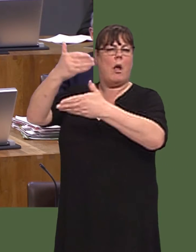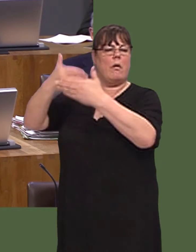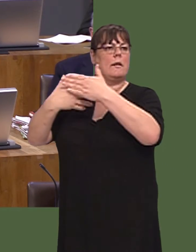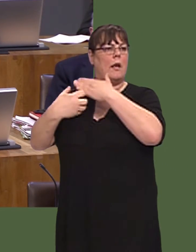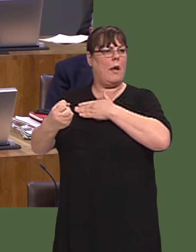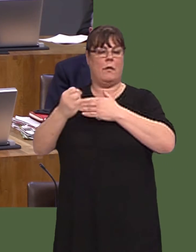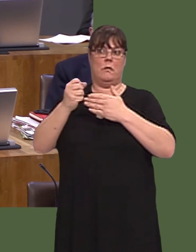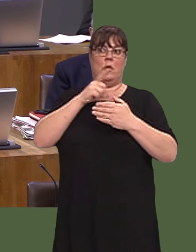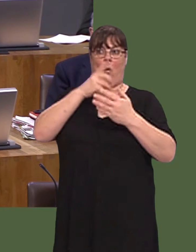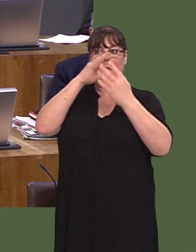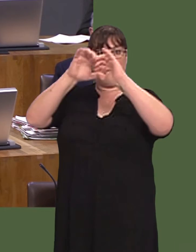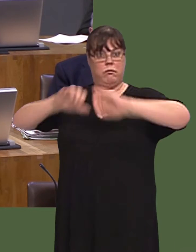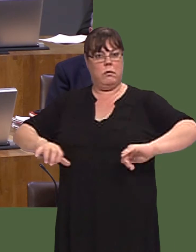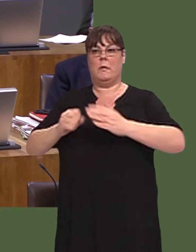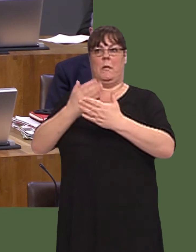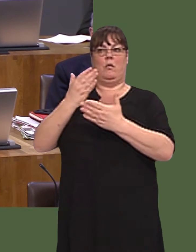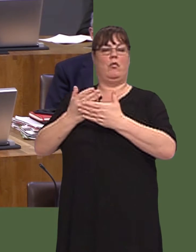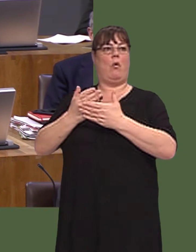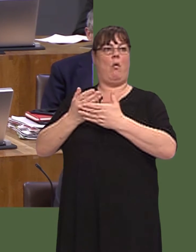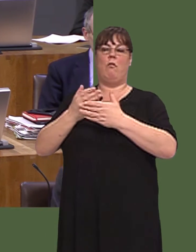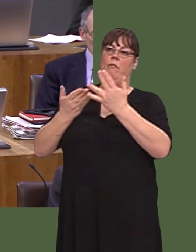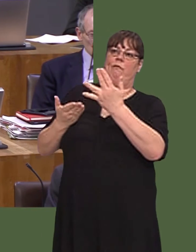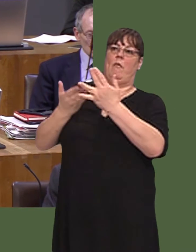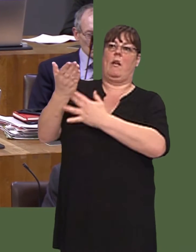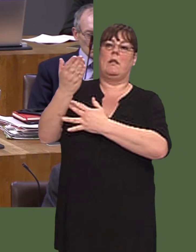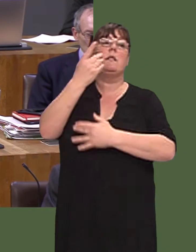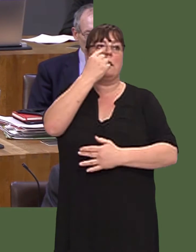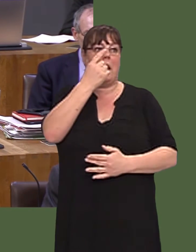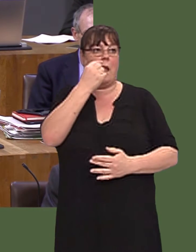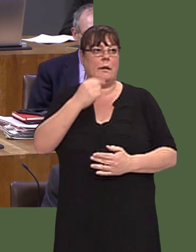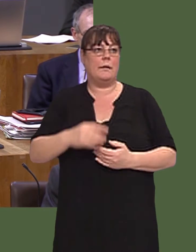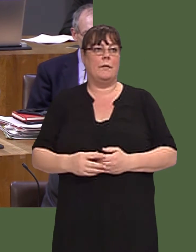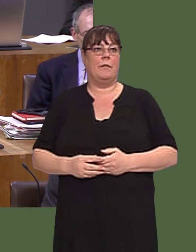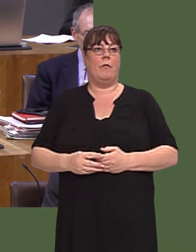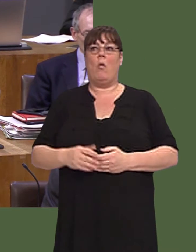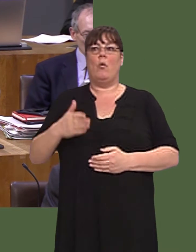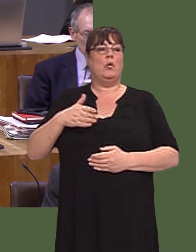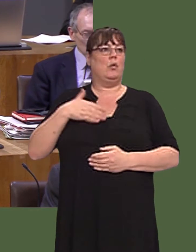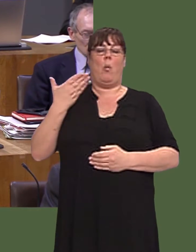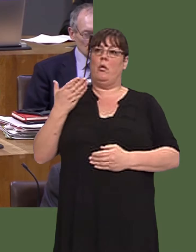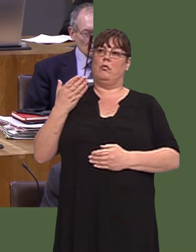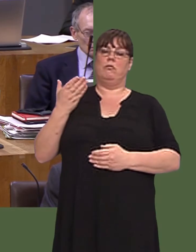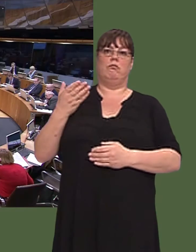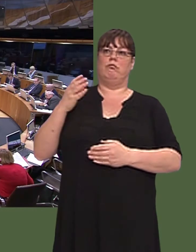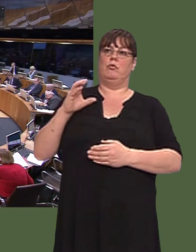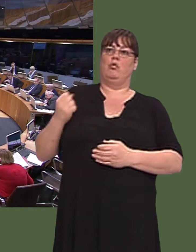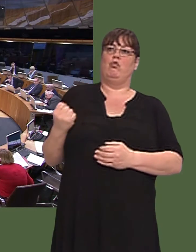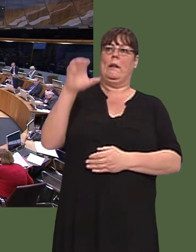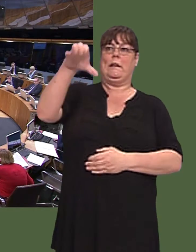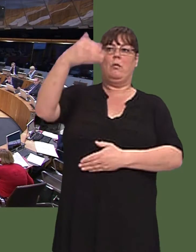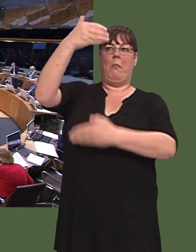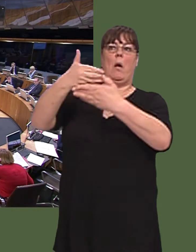to ensure that no barriers exist in train stations for those who wish to use them.